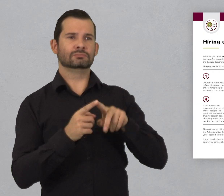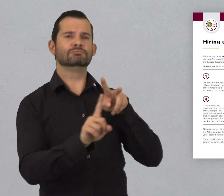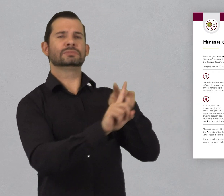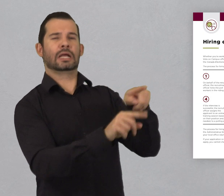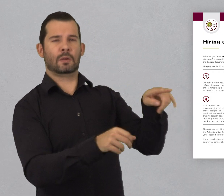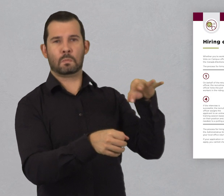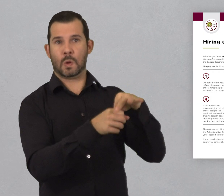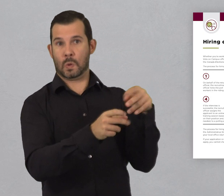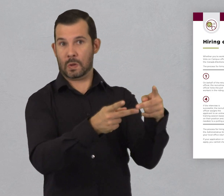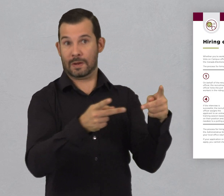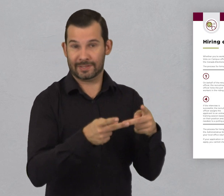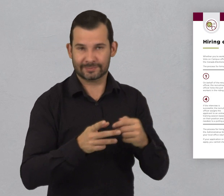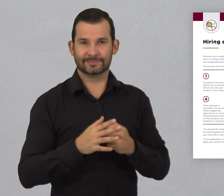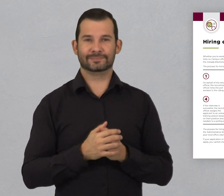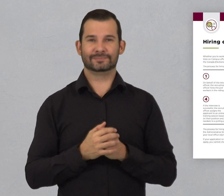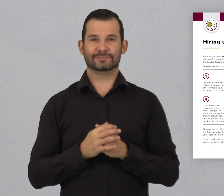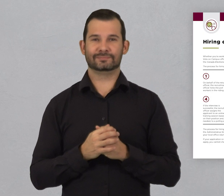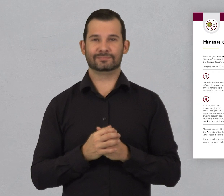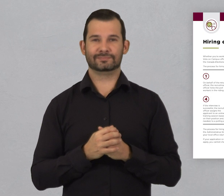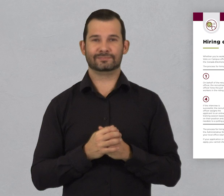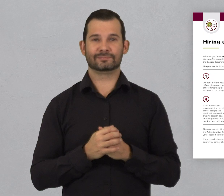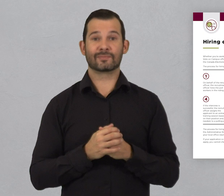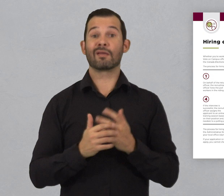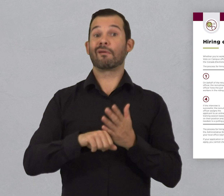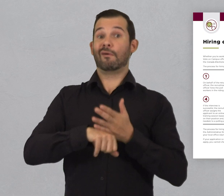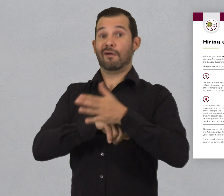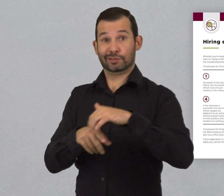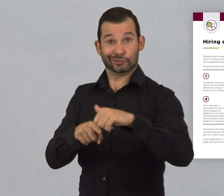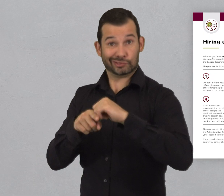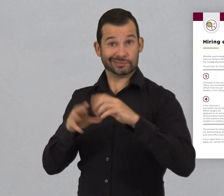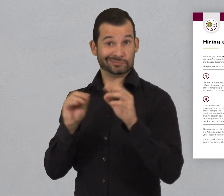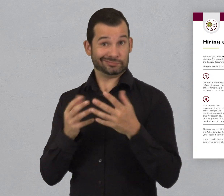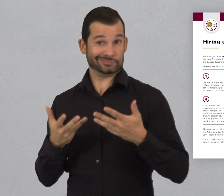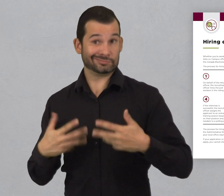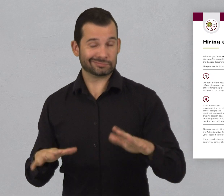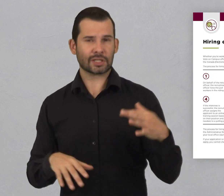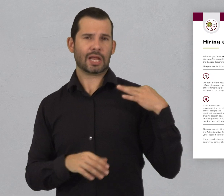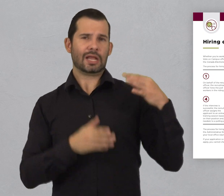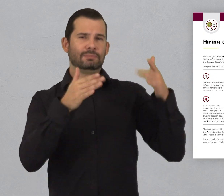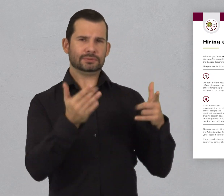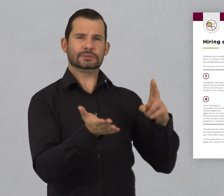and, as needed, to a polling place. 5. After the training session,